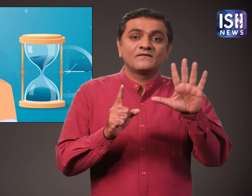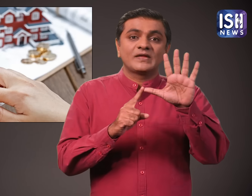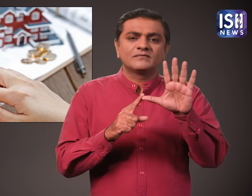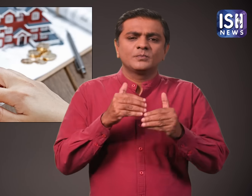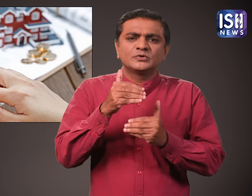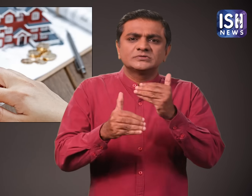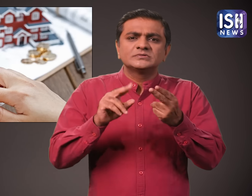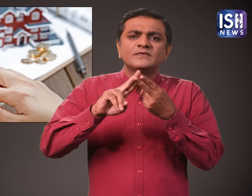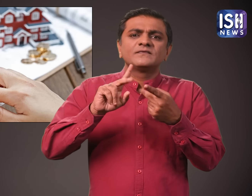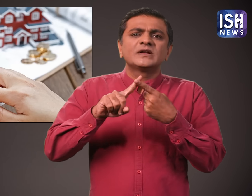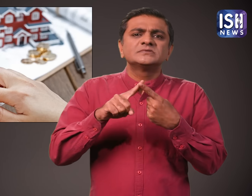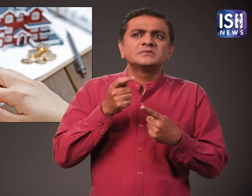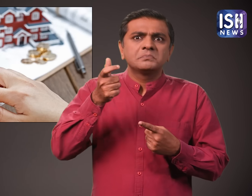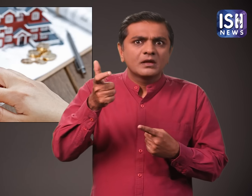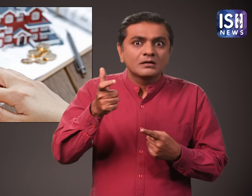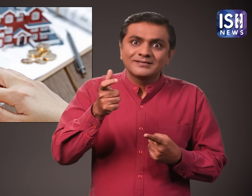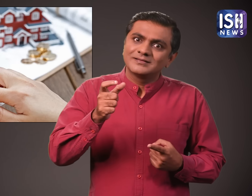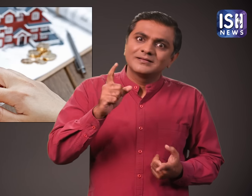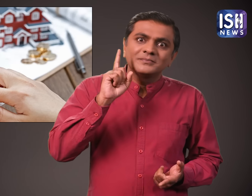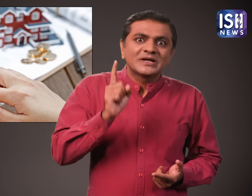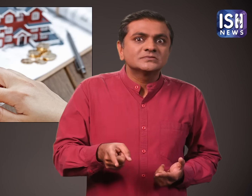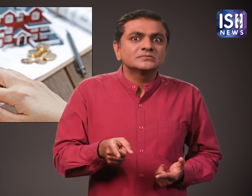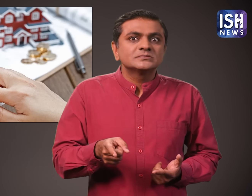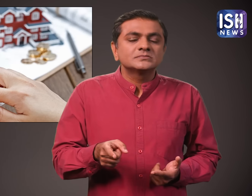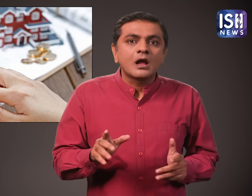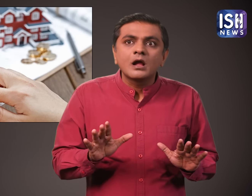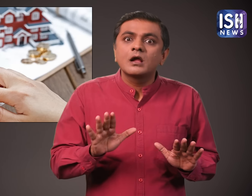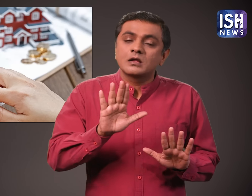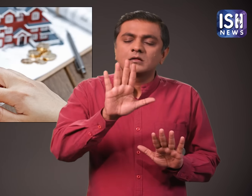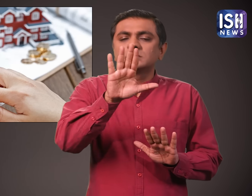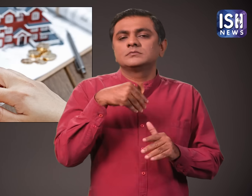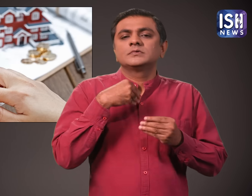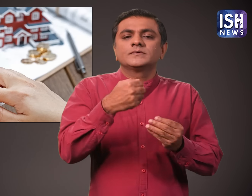5. Processing Fee is must. I'll explain it to you.